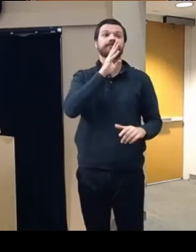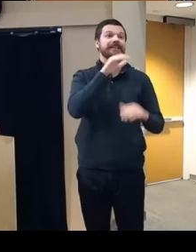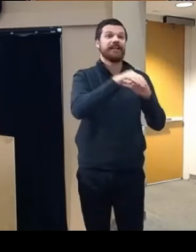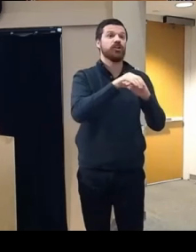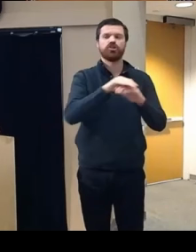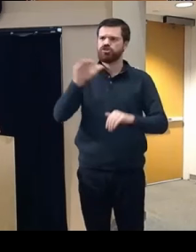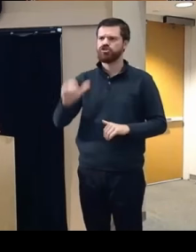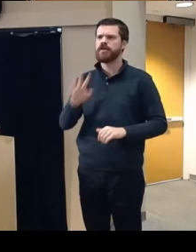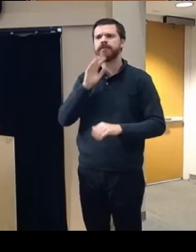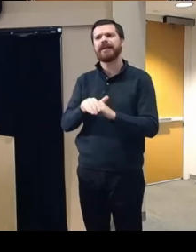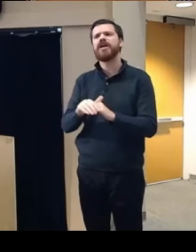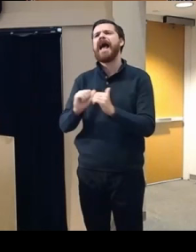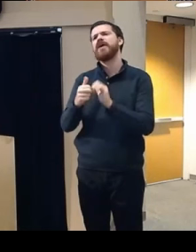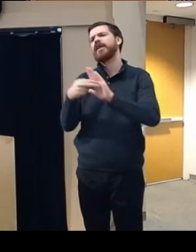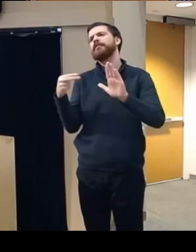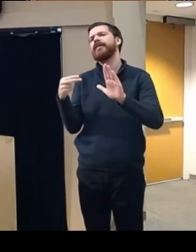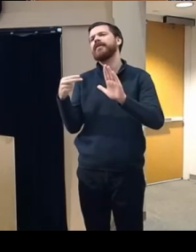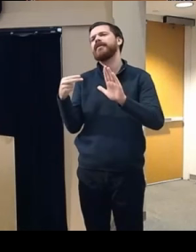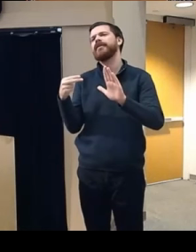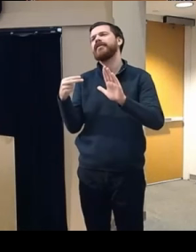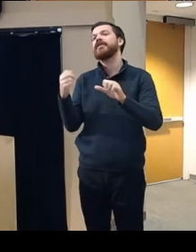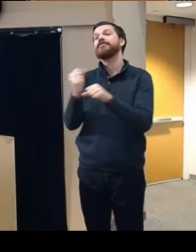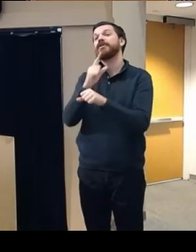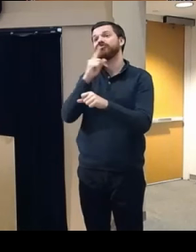English like how you how do you label that to make sure they get the appropriate interpreter services